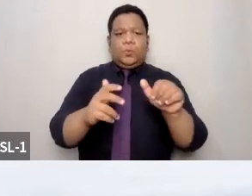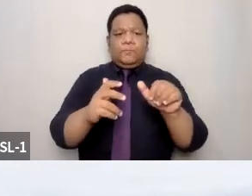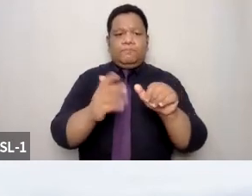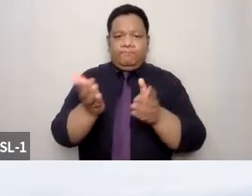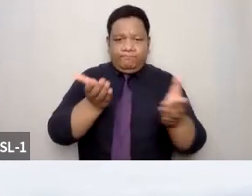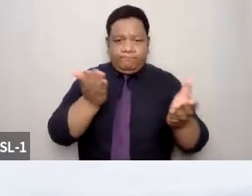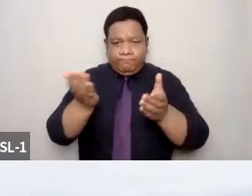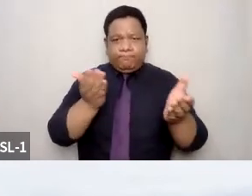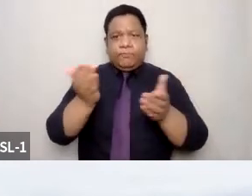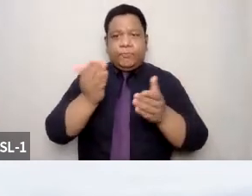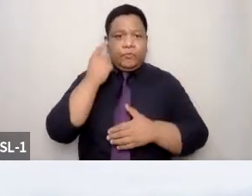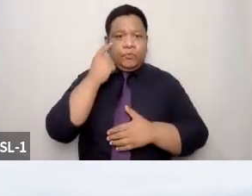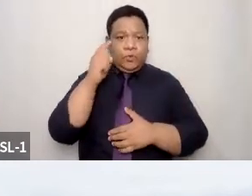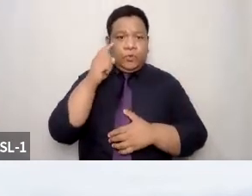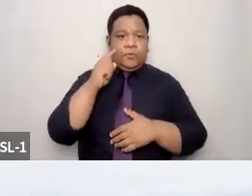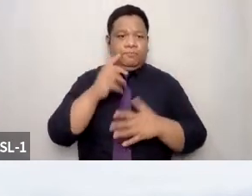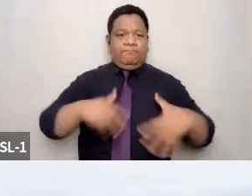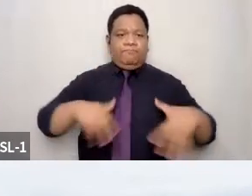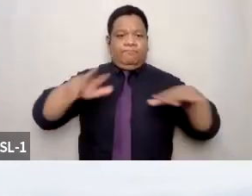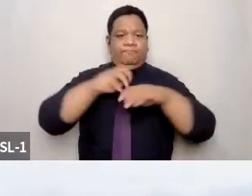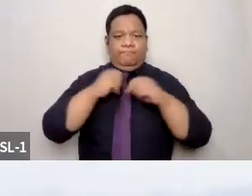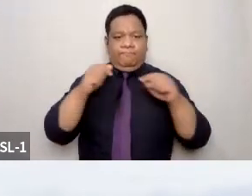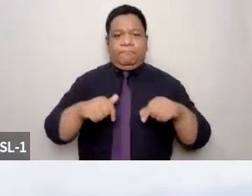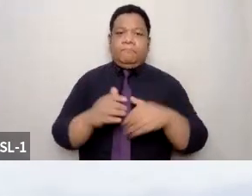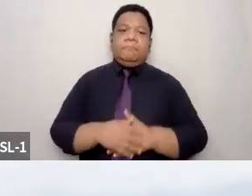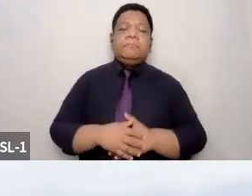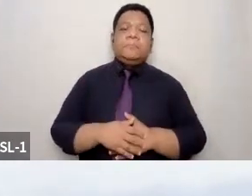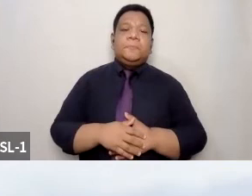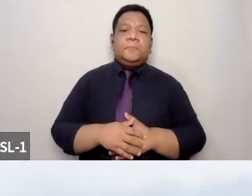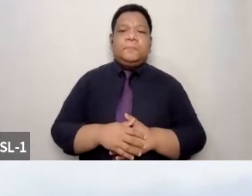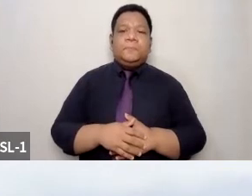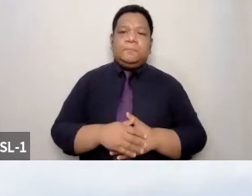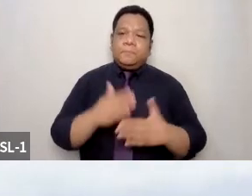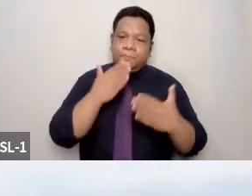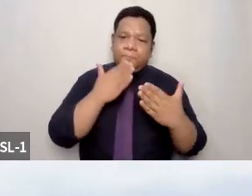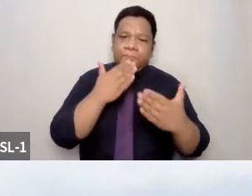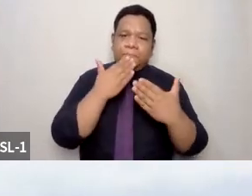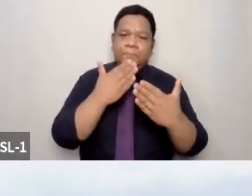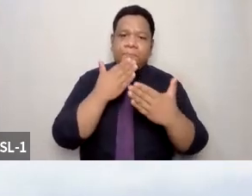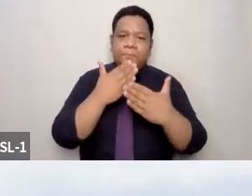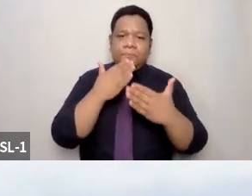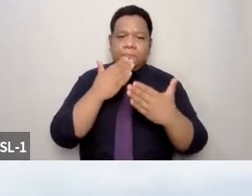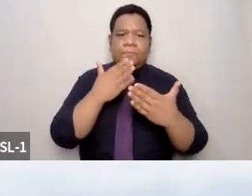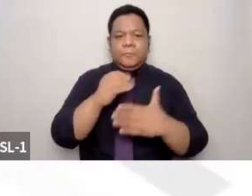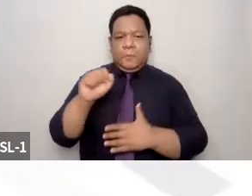So I will repeat, thank you so much and mabuhay!